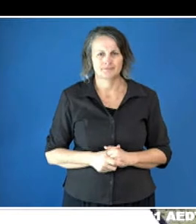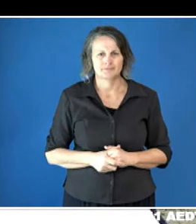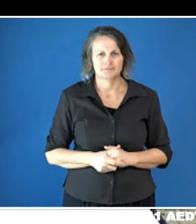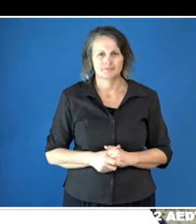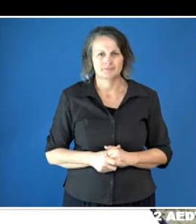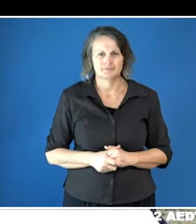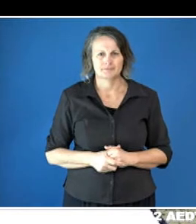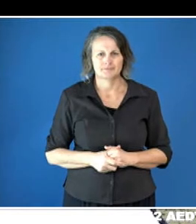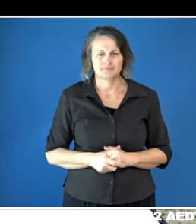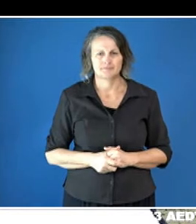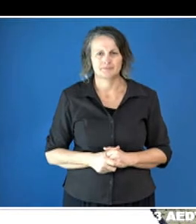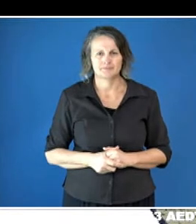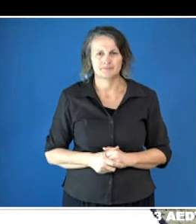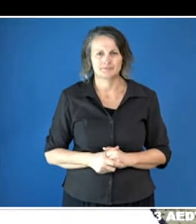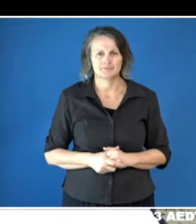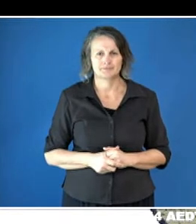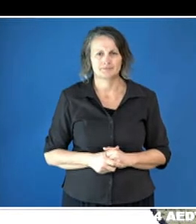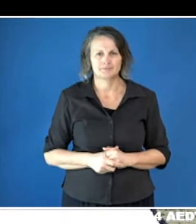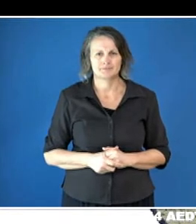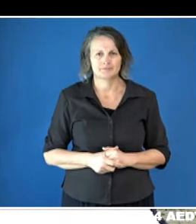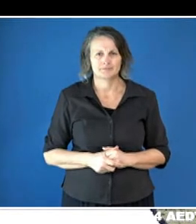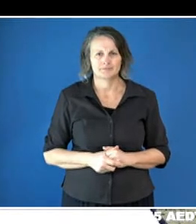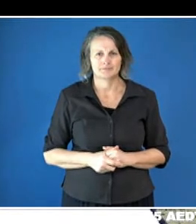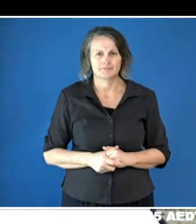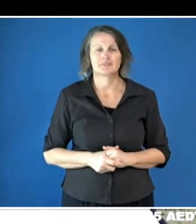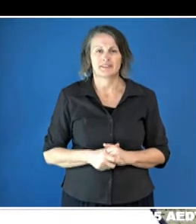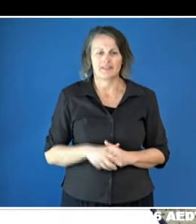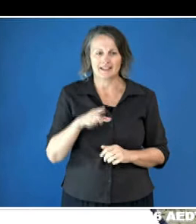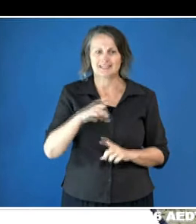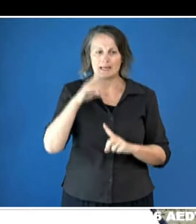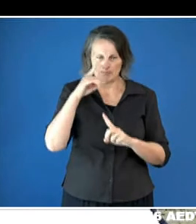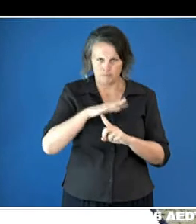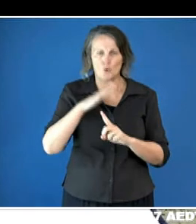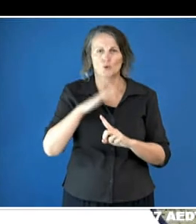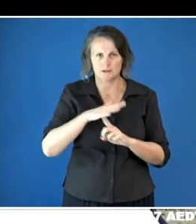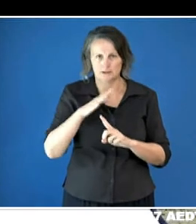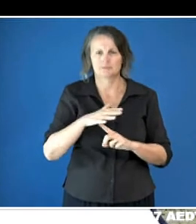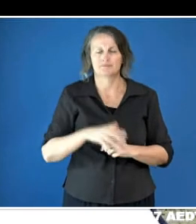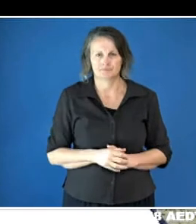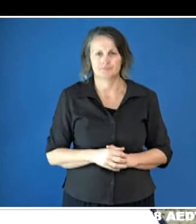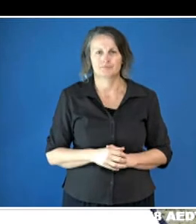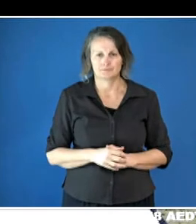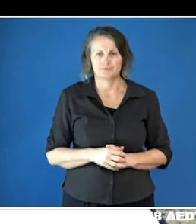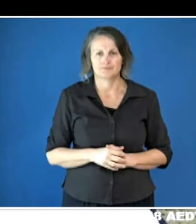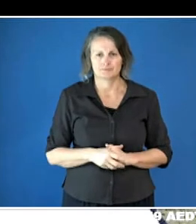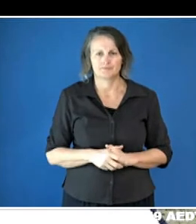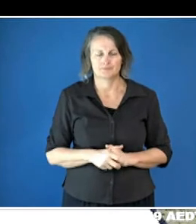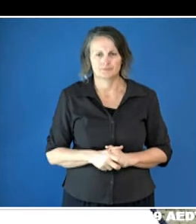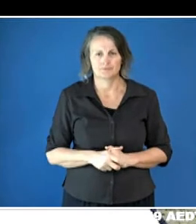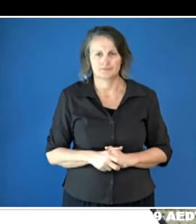done very important they thought we - real sad.